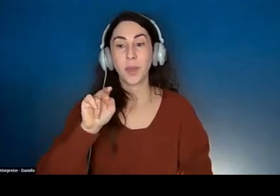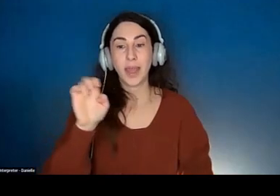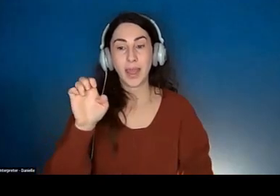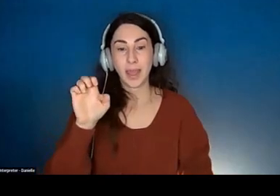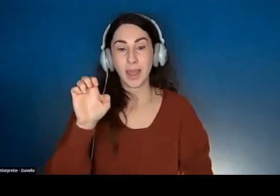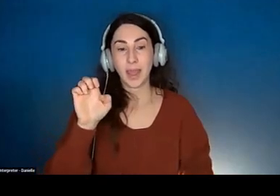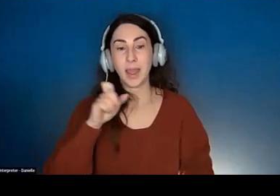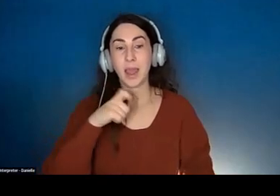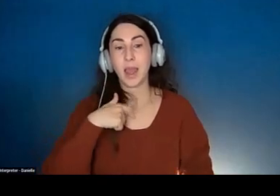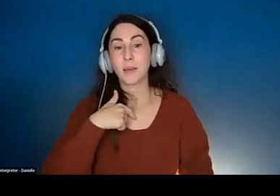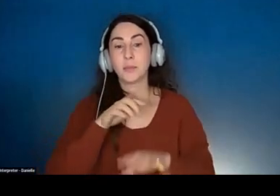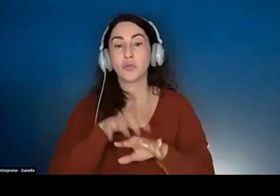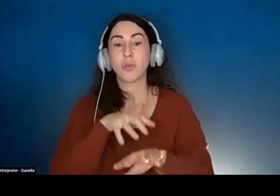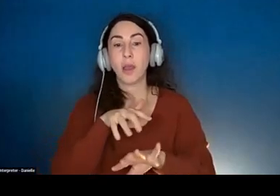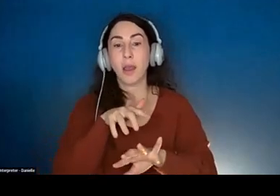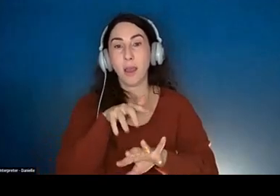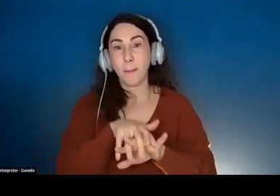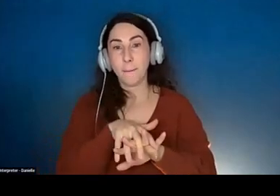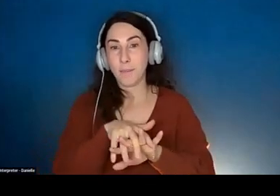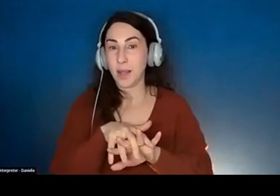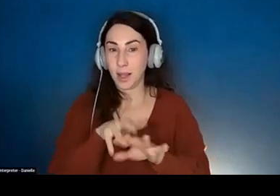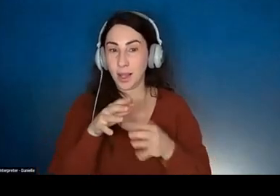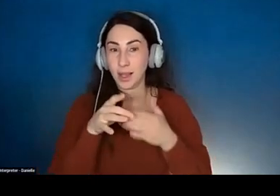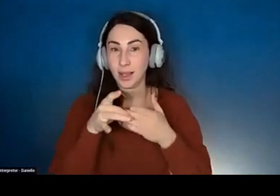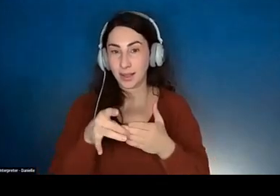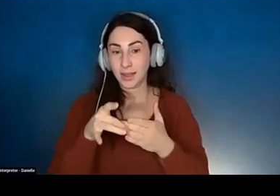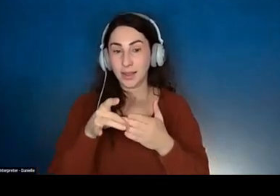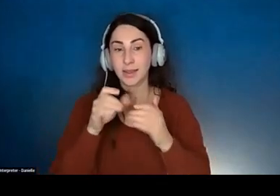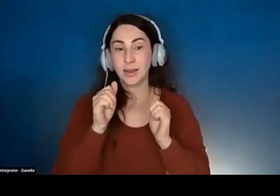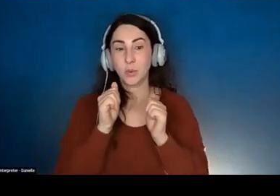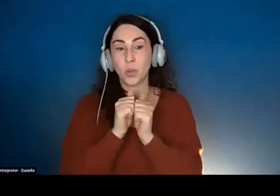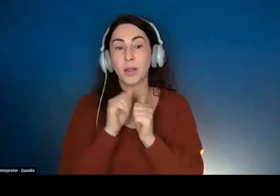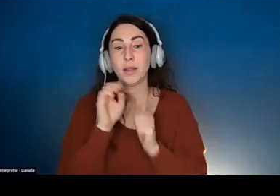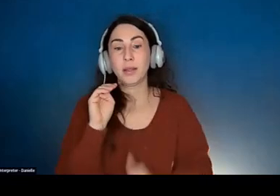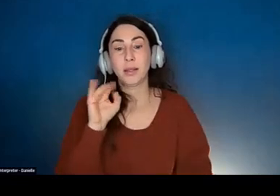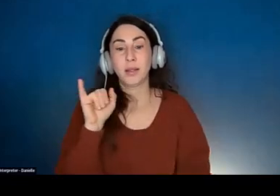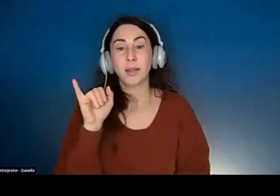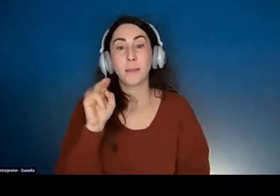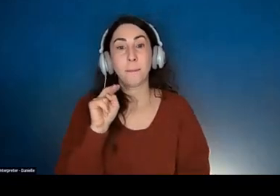Lead with the Minnesota Department of Human Services. And today I'll be talking about the Money